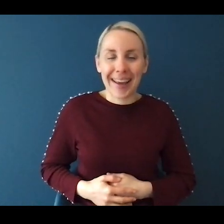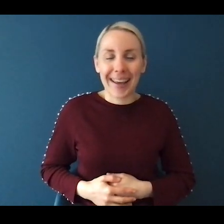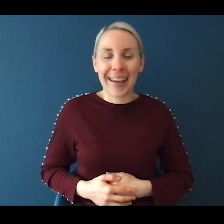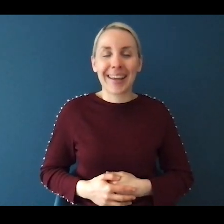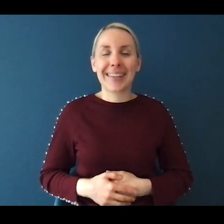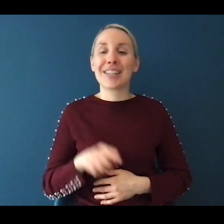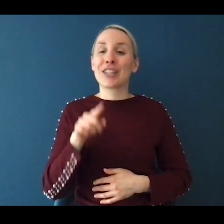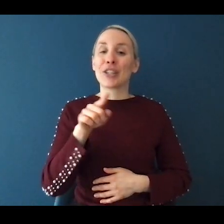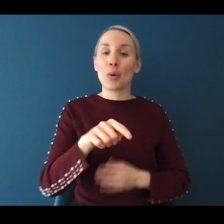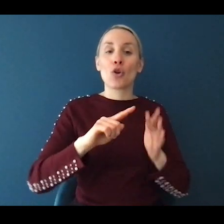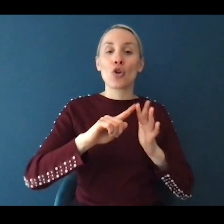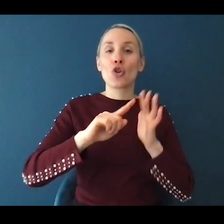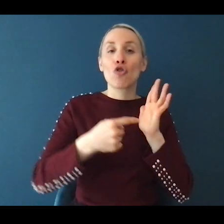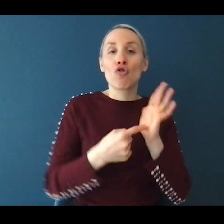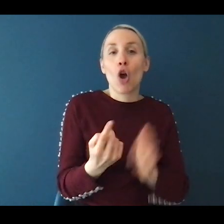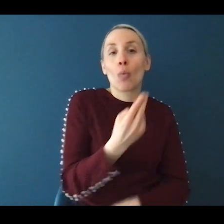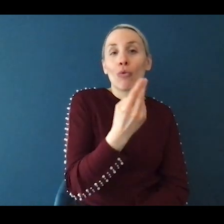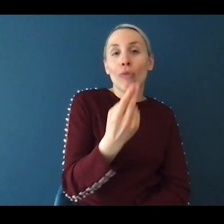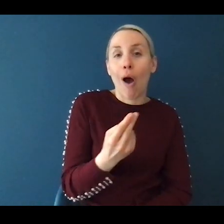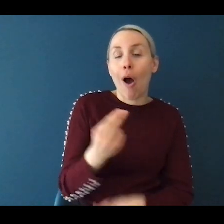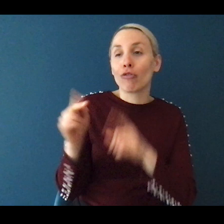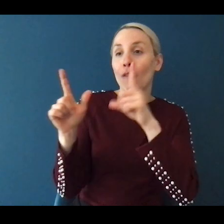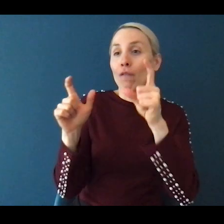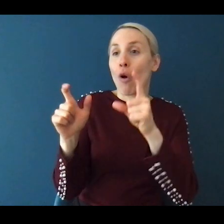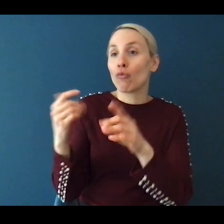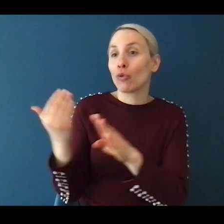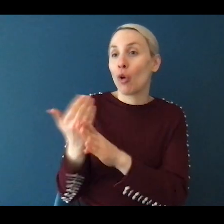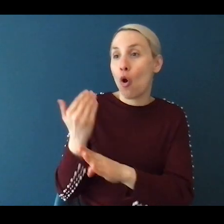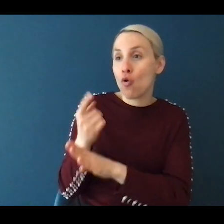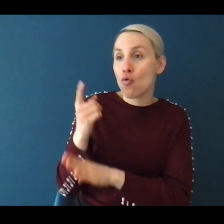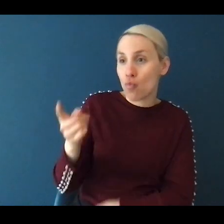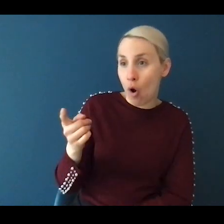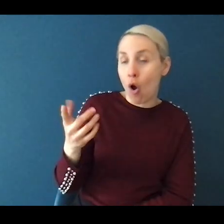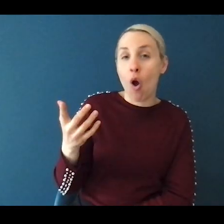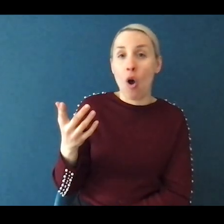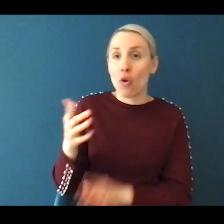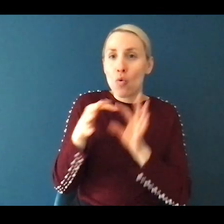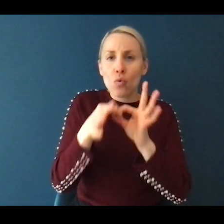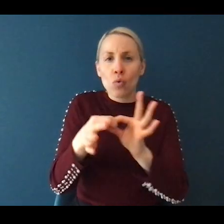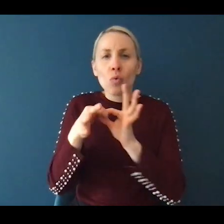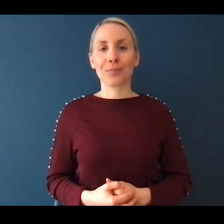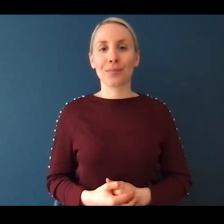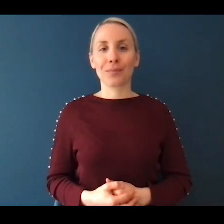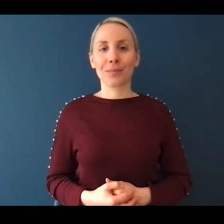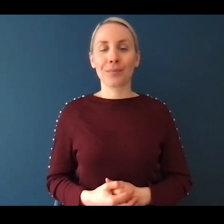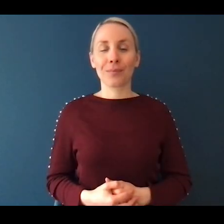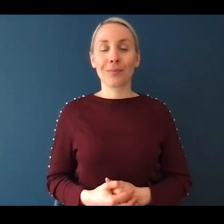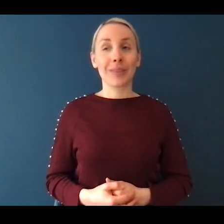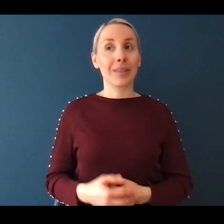were you working with Jerwood Arts and Photoworks to deliver your work and exhibition. Yeah